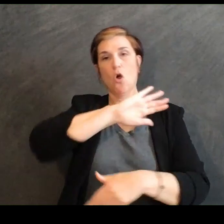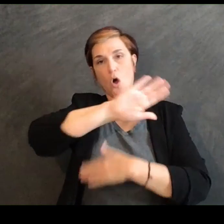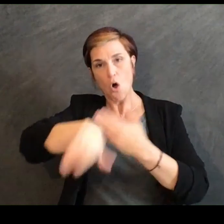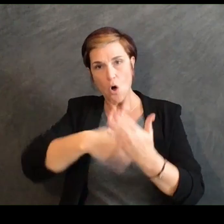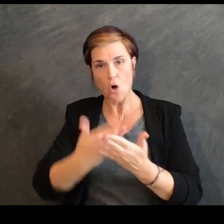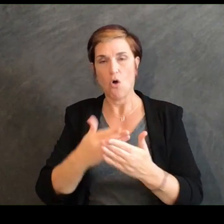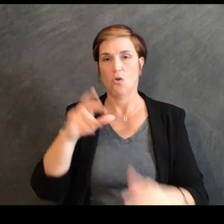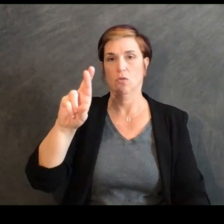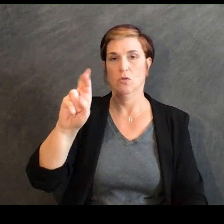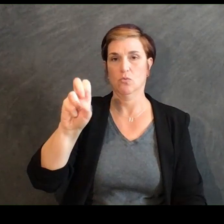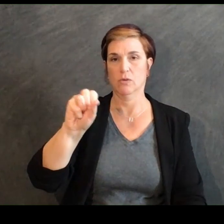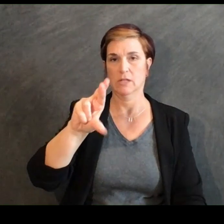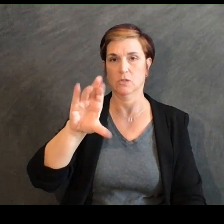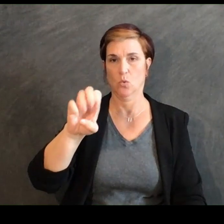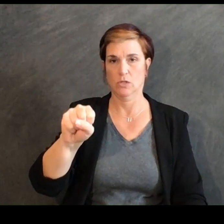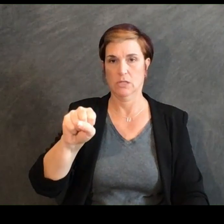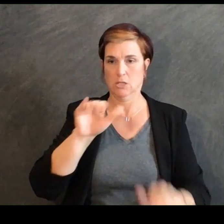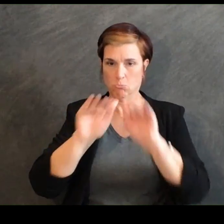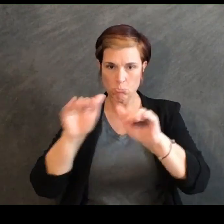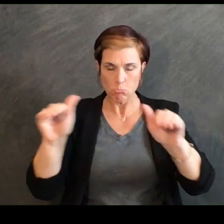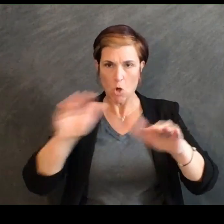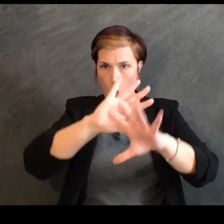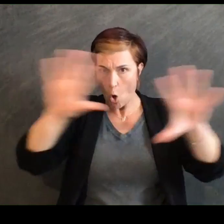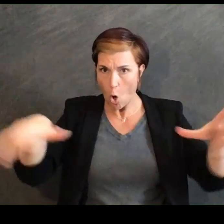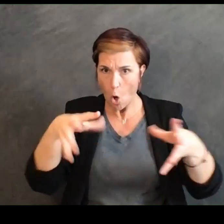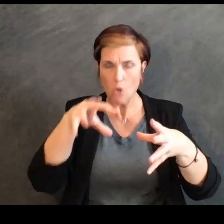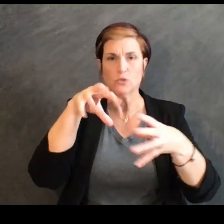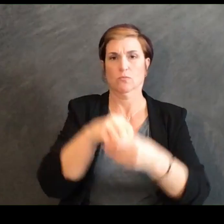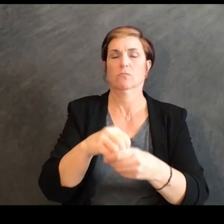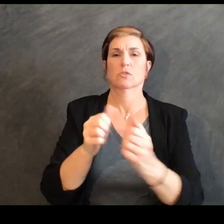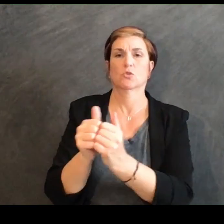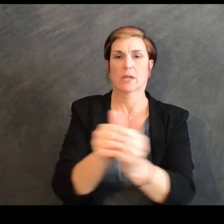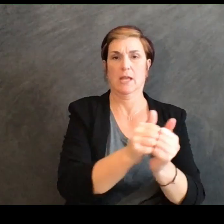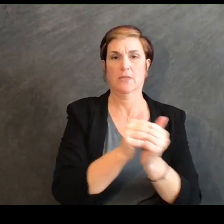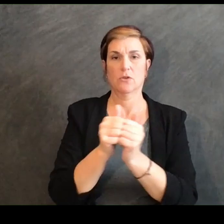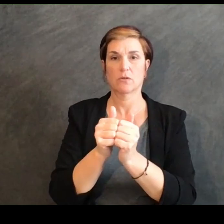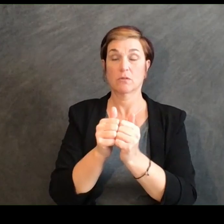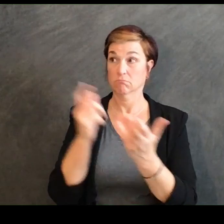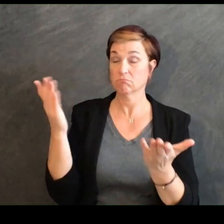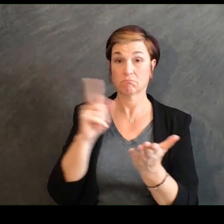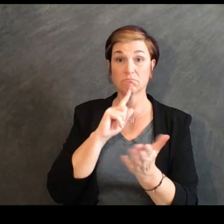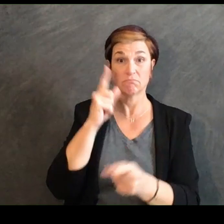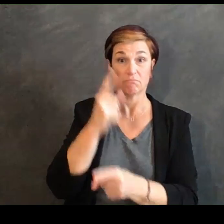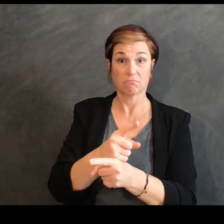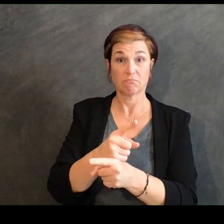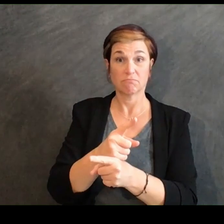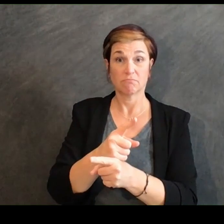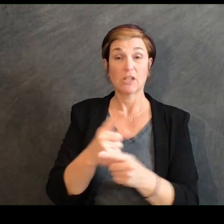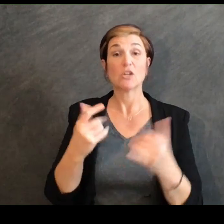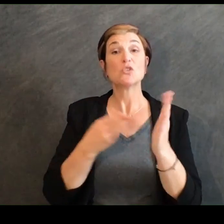means you know truth is that we have coronavirus cases now in 46 american